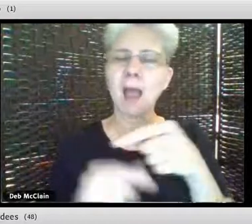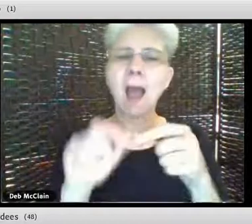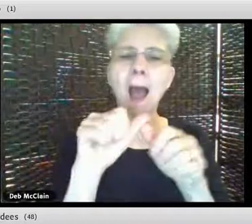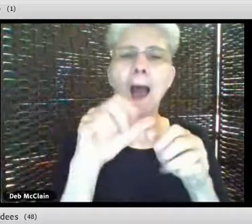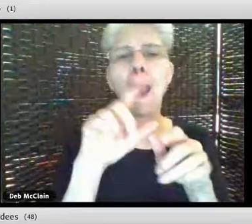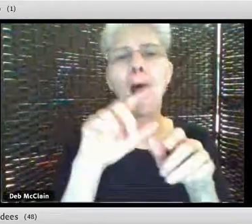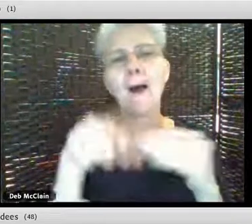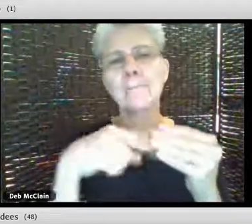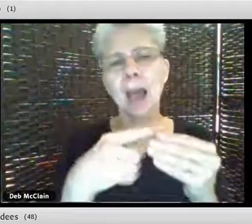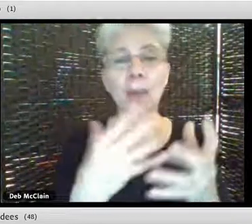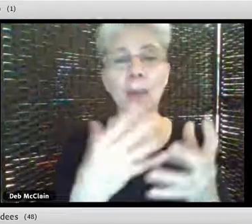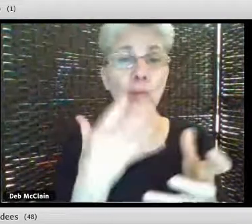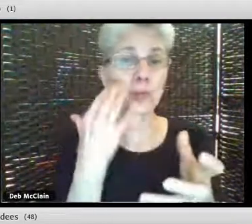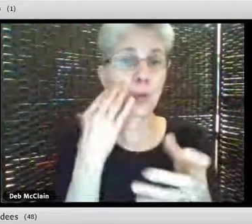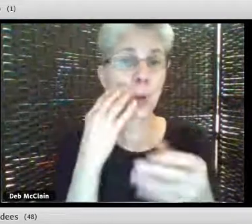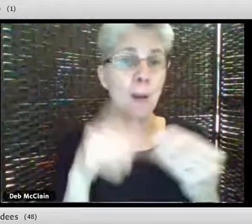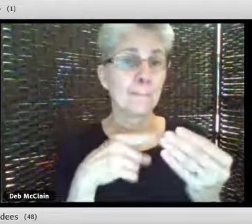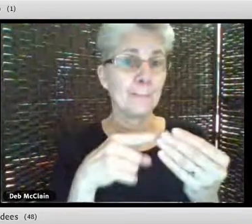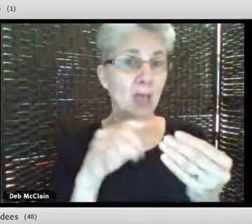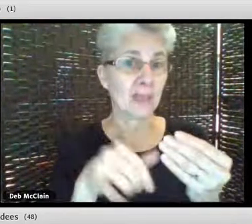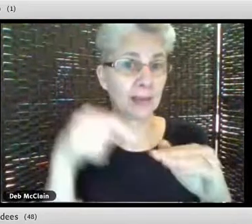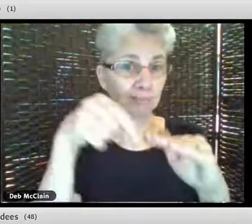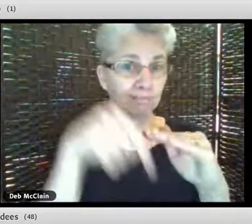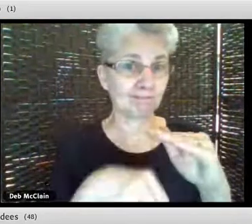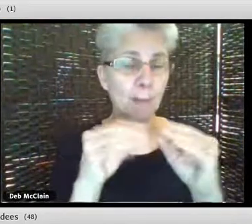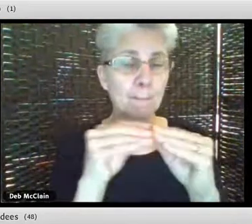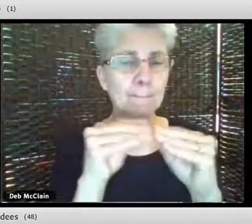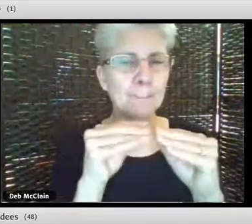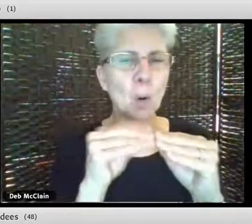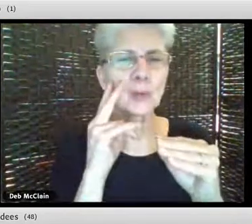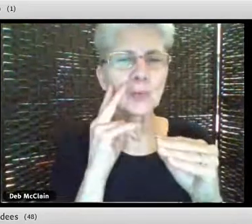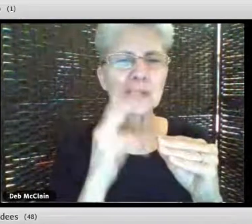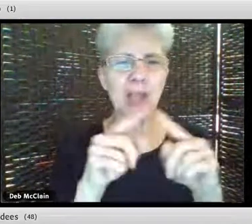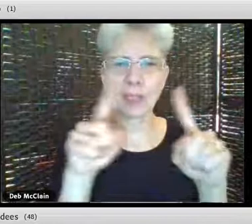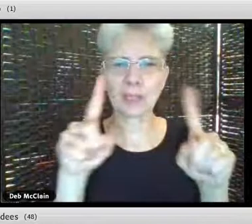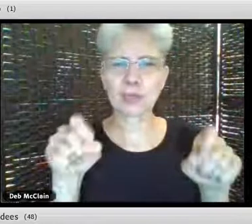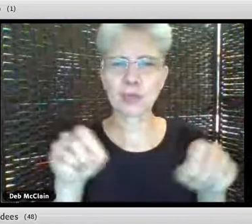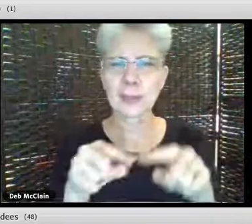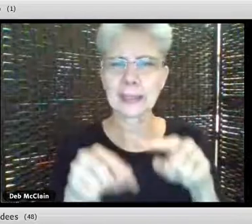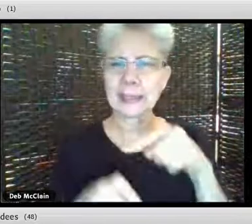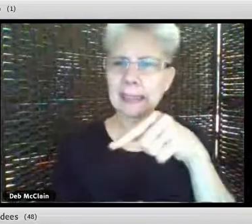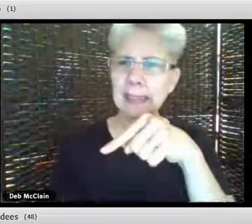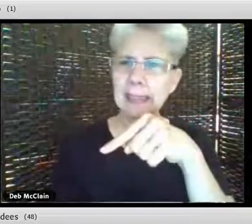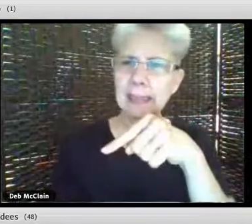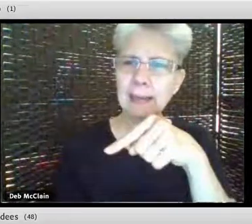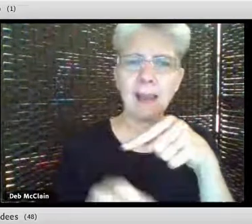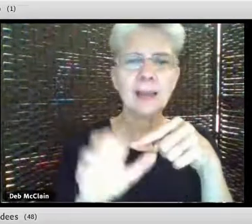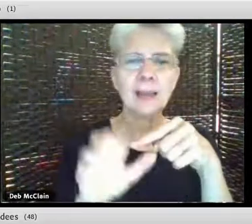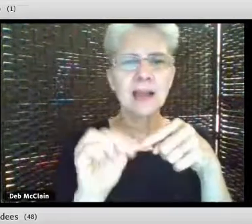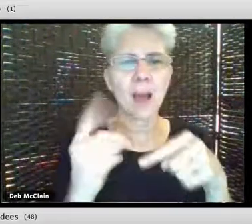you're going to see it's going to take you to kind of the about page because I thought maybe you'd like to know a little bit more about what it is.